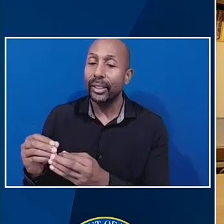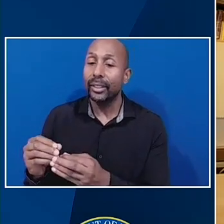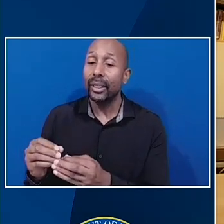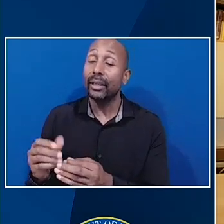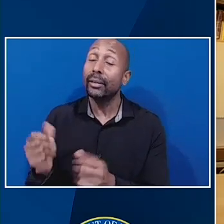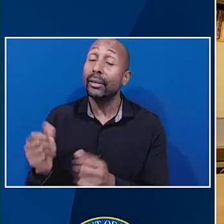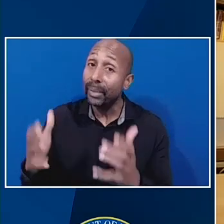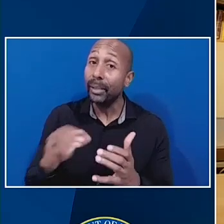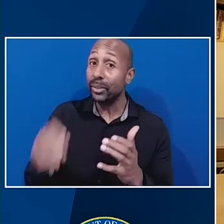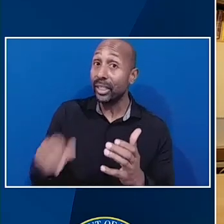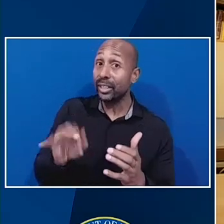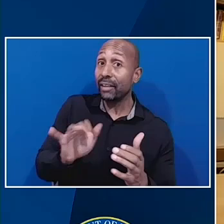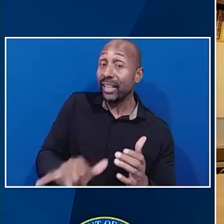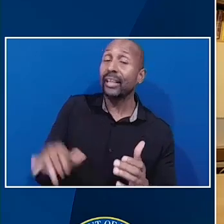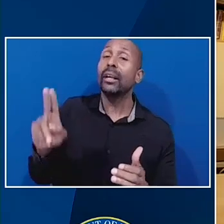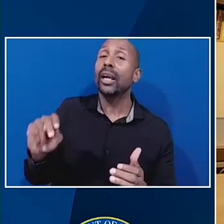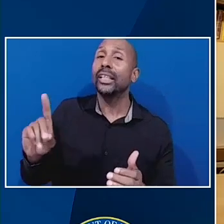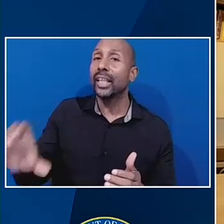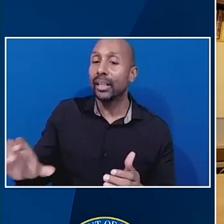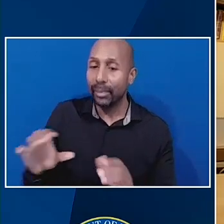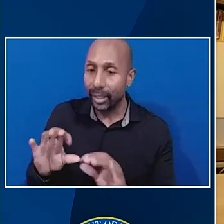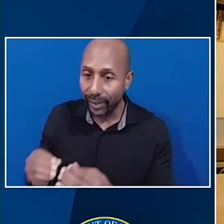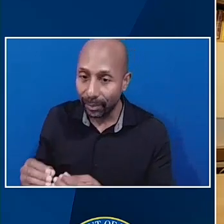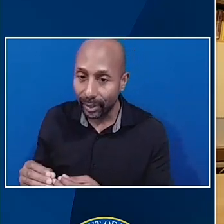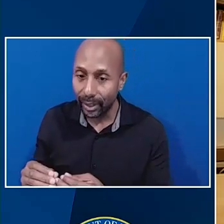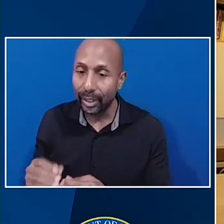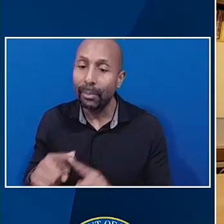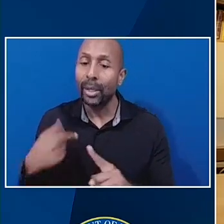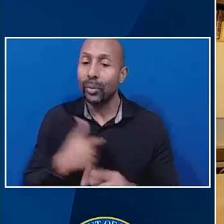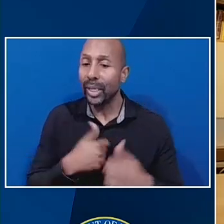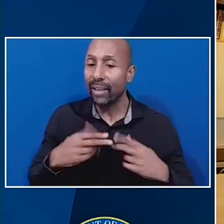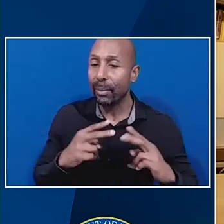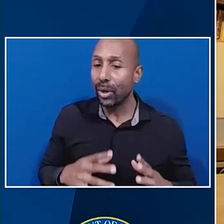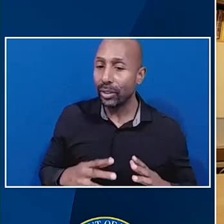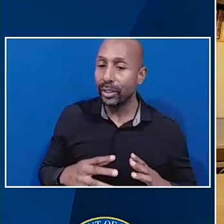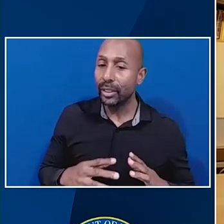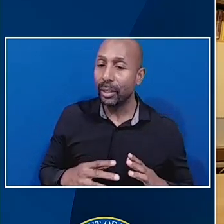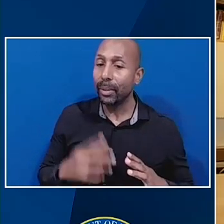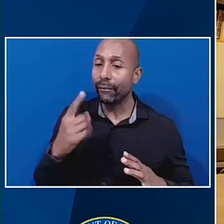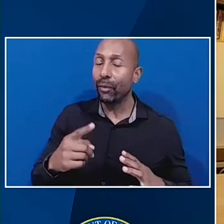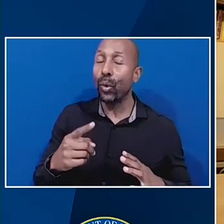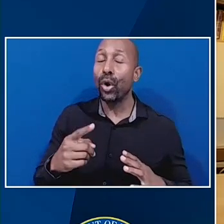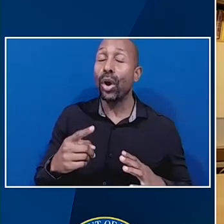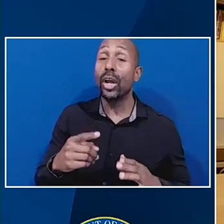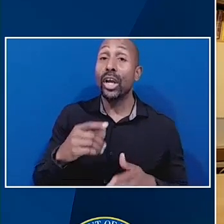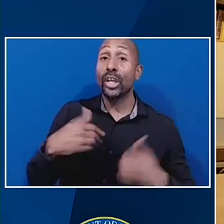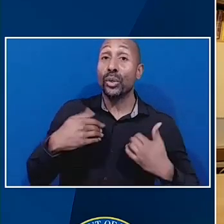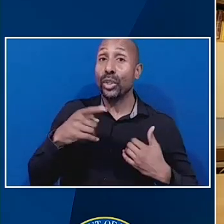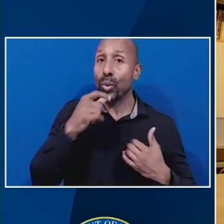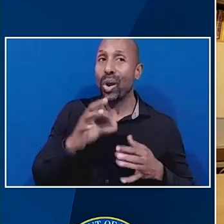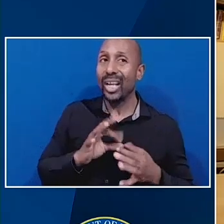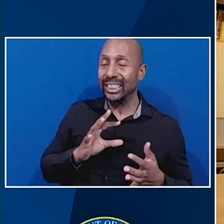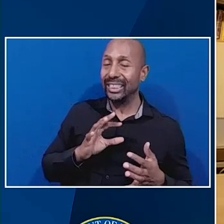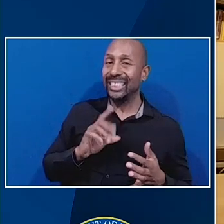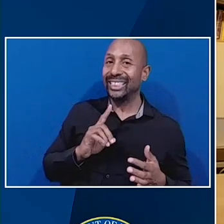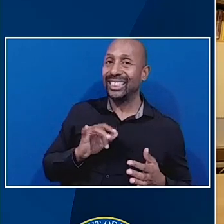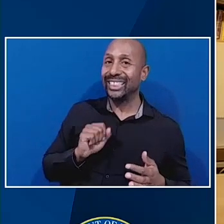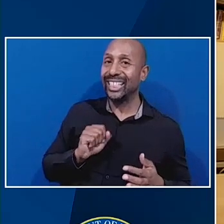Pilot, also known as P3 for disconnected youth, the Department waived immigration status requirements that are barriers to